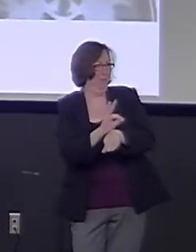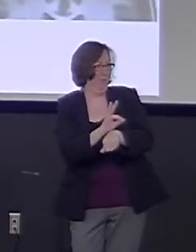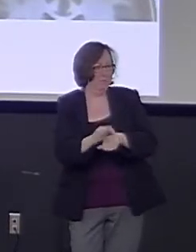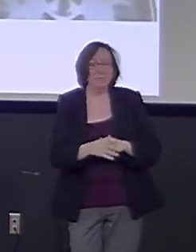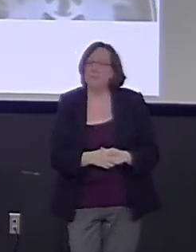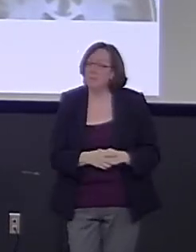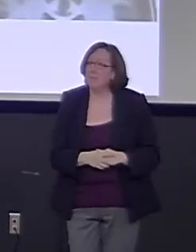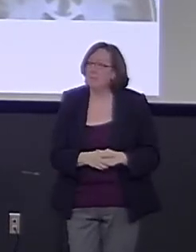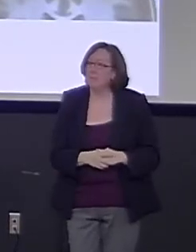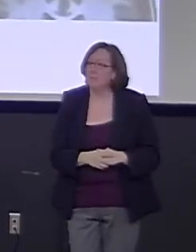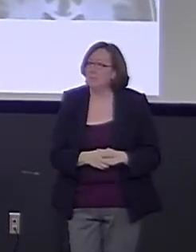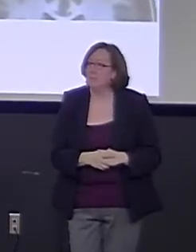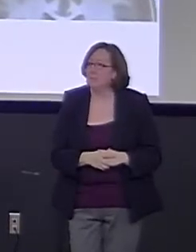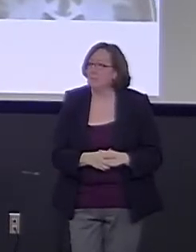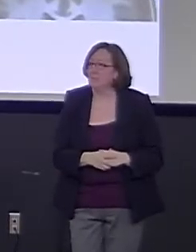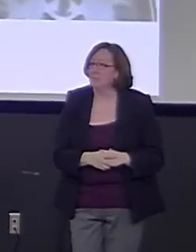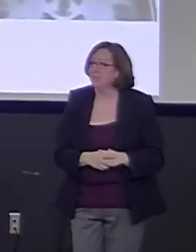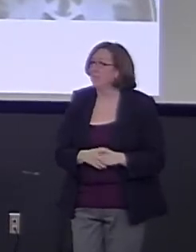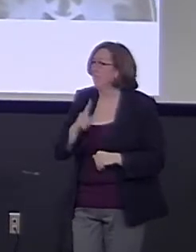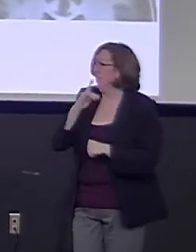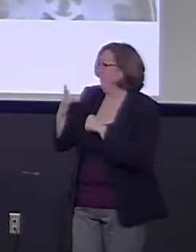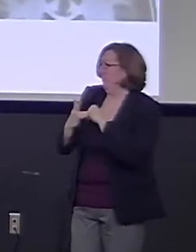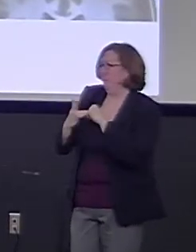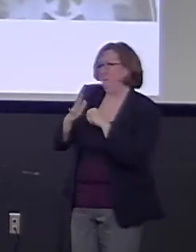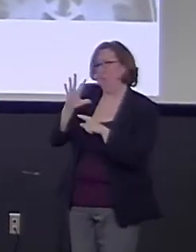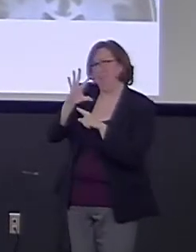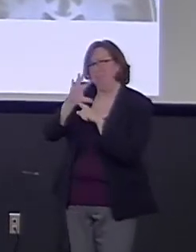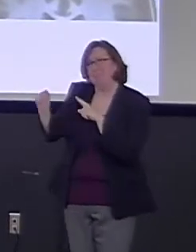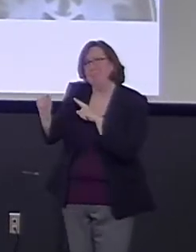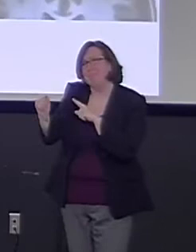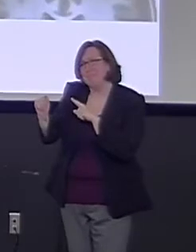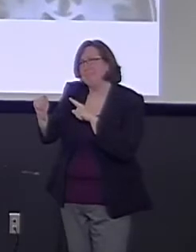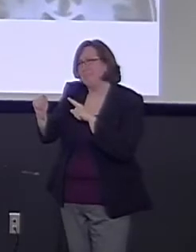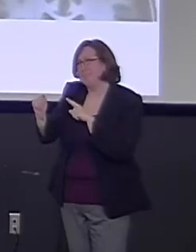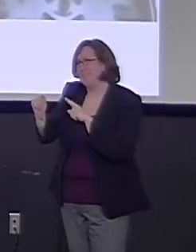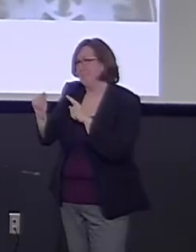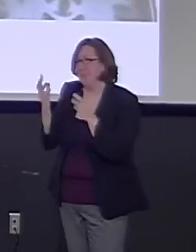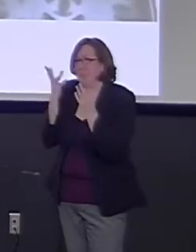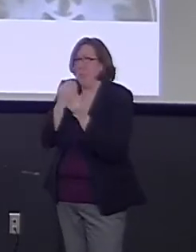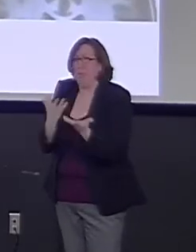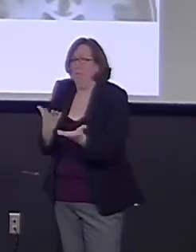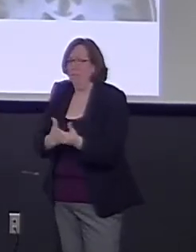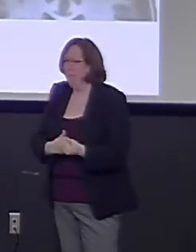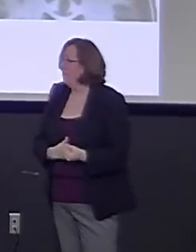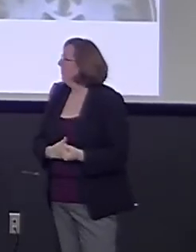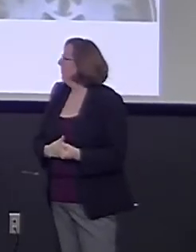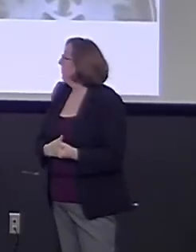And it's quite miraculous that it does. It's really a thing of beauty. But what happens is